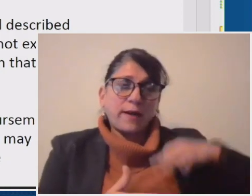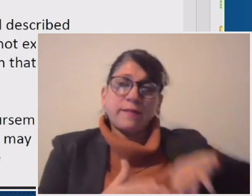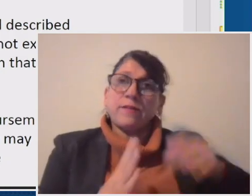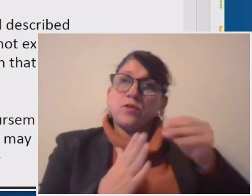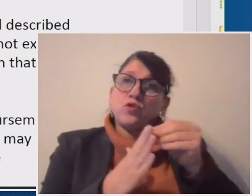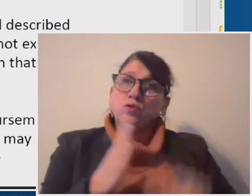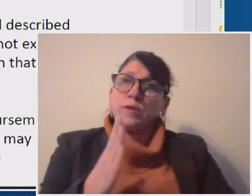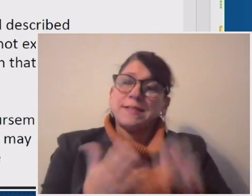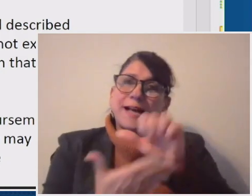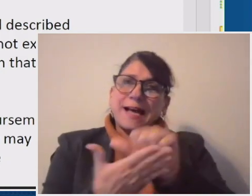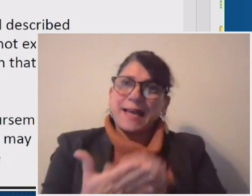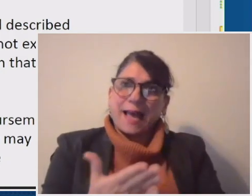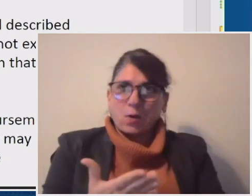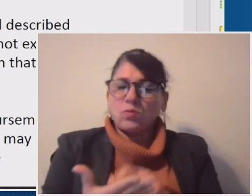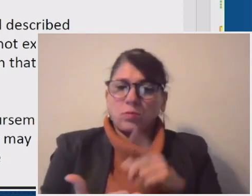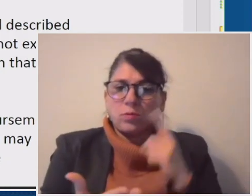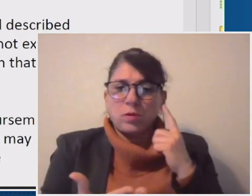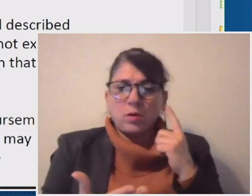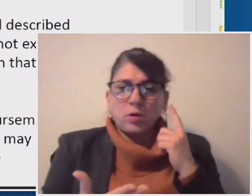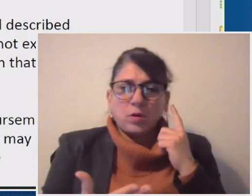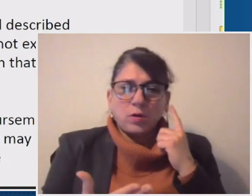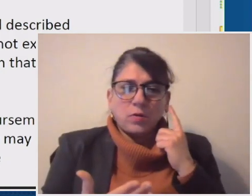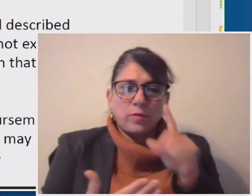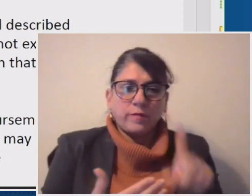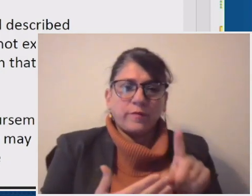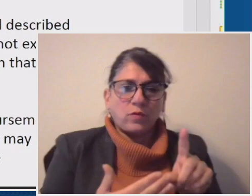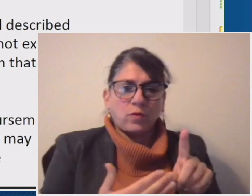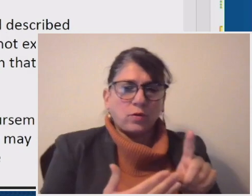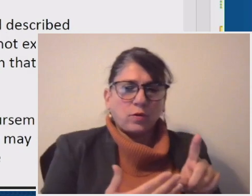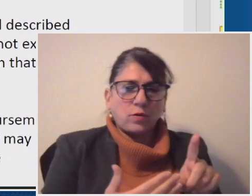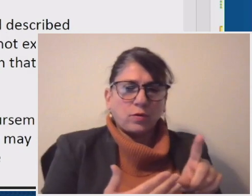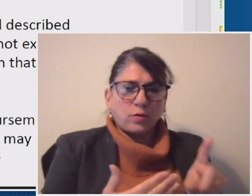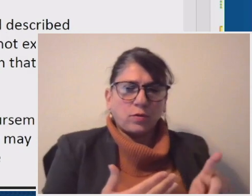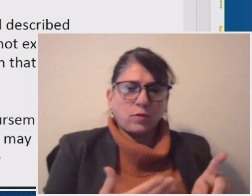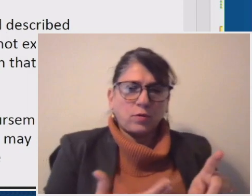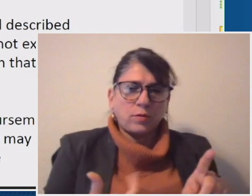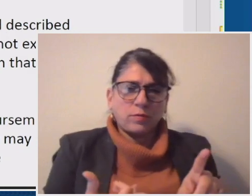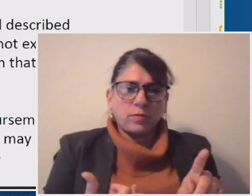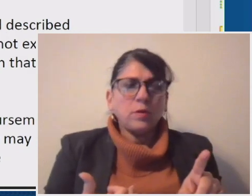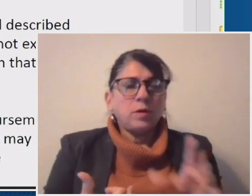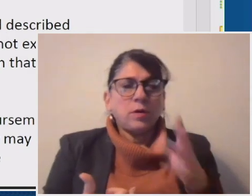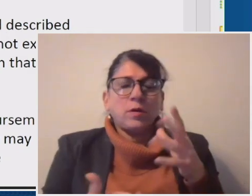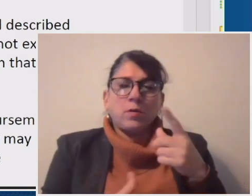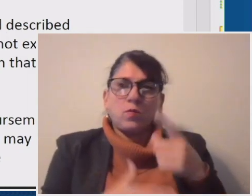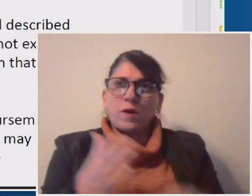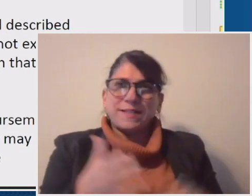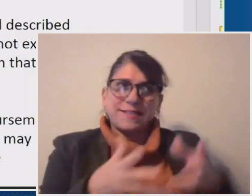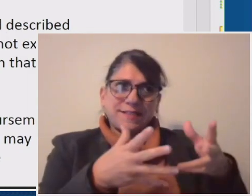program funds, the student apparent is eligible to receive and pay that amount, and any credit balance due before the